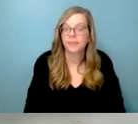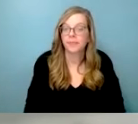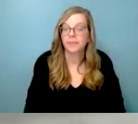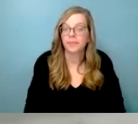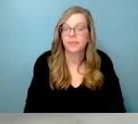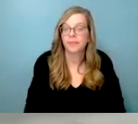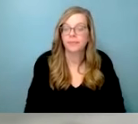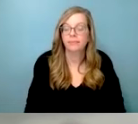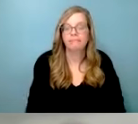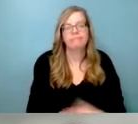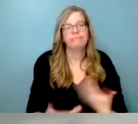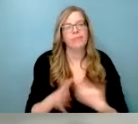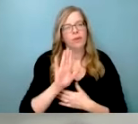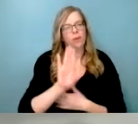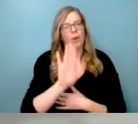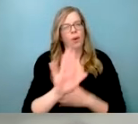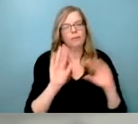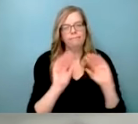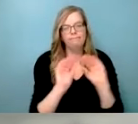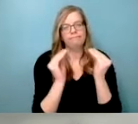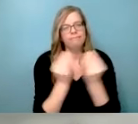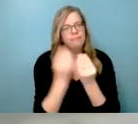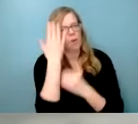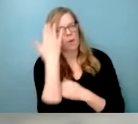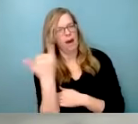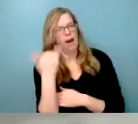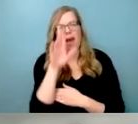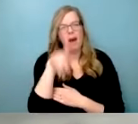why should your organization update your accessibility plan